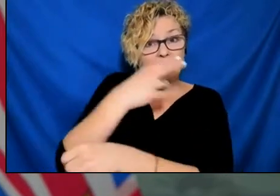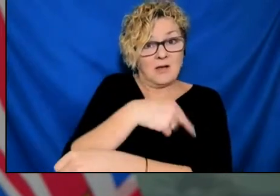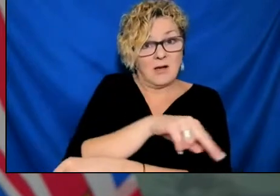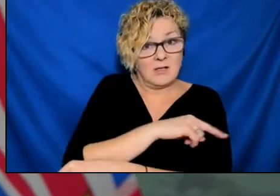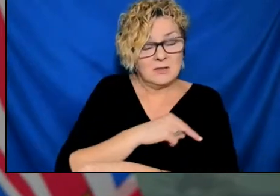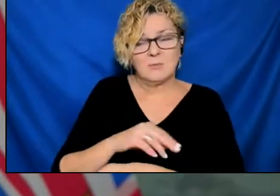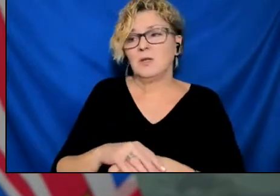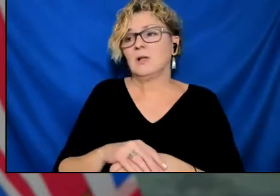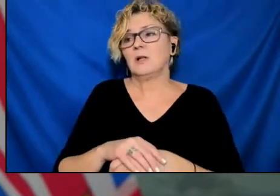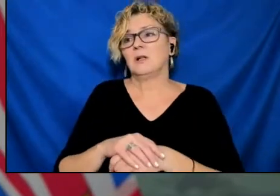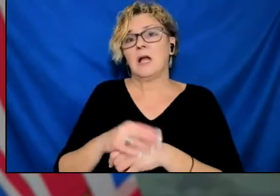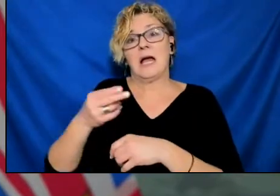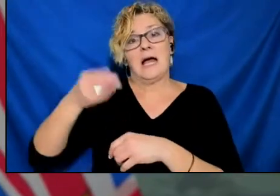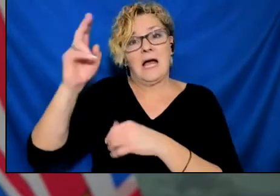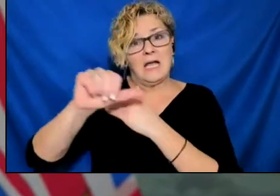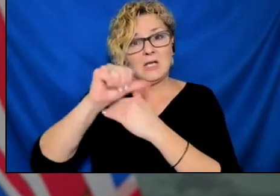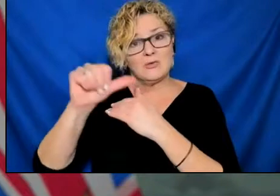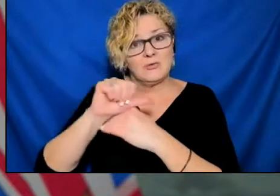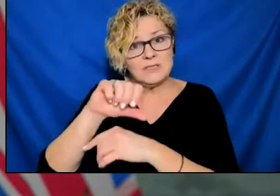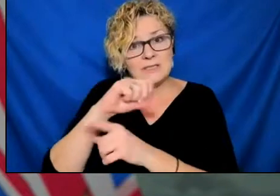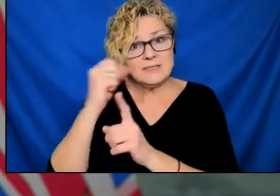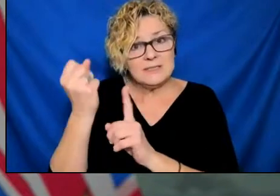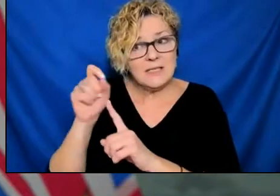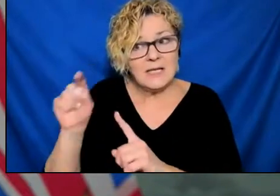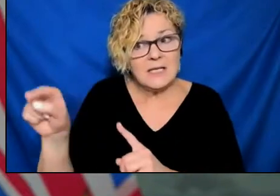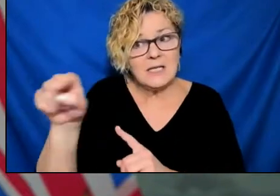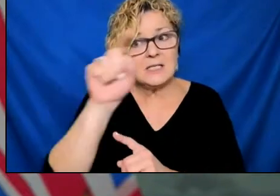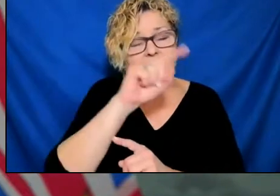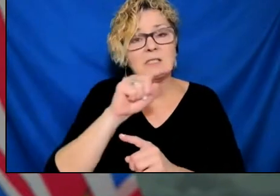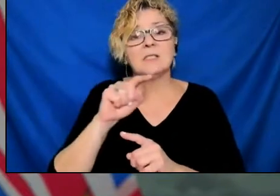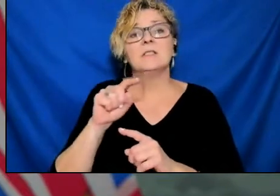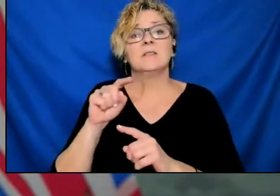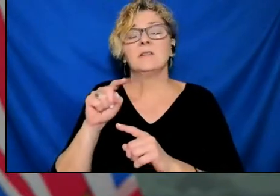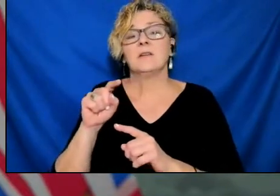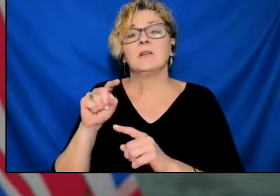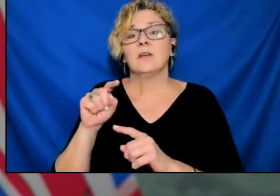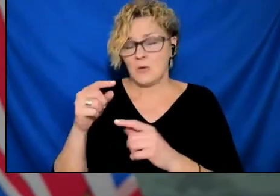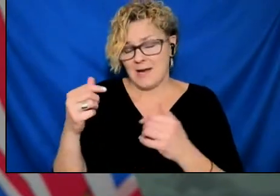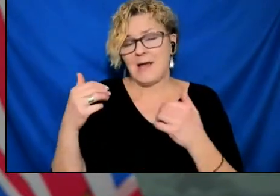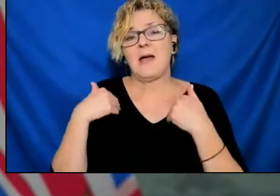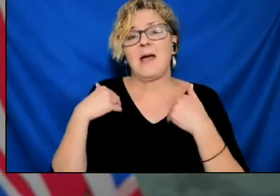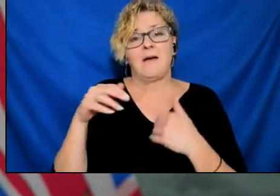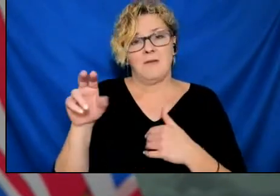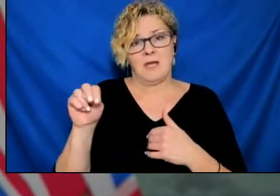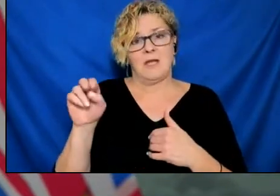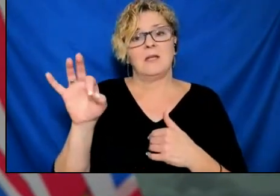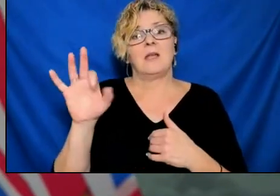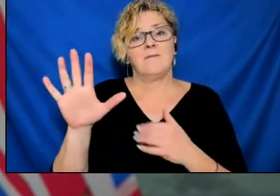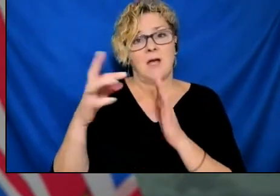respiratoriaters in COVID wards in those higher risk settings now and will continue to be.